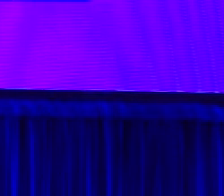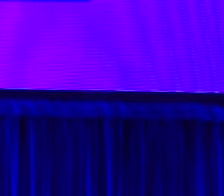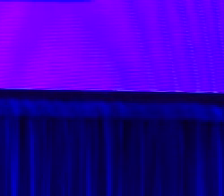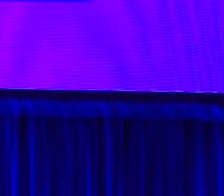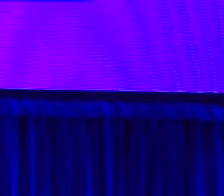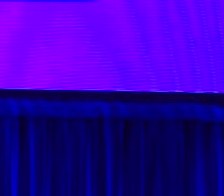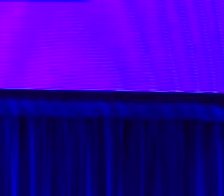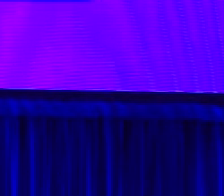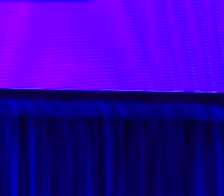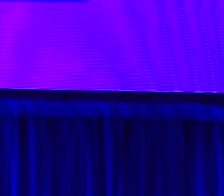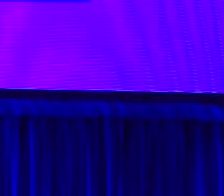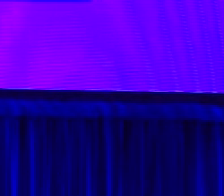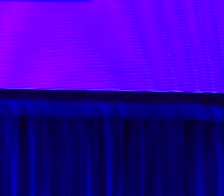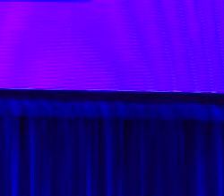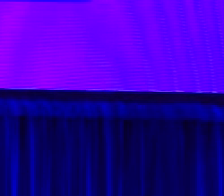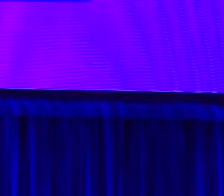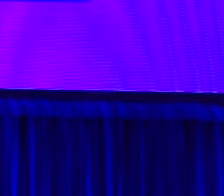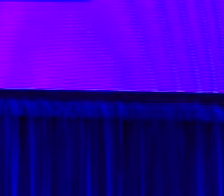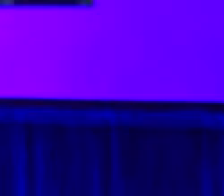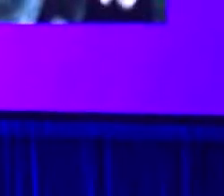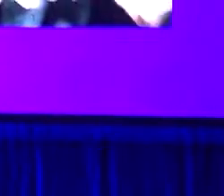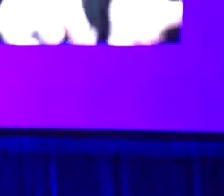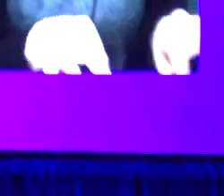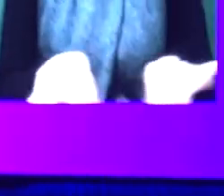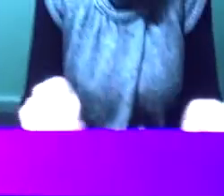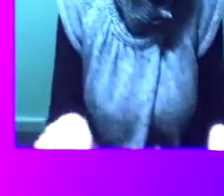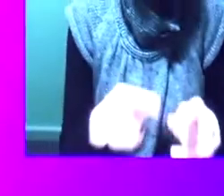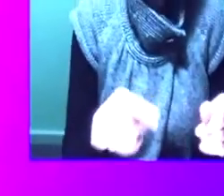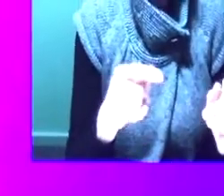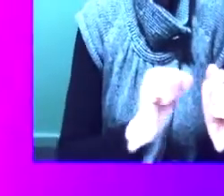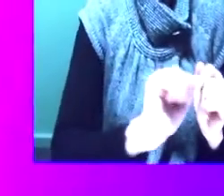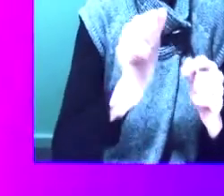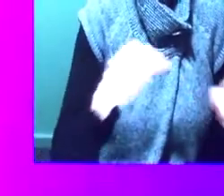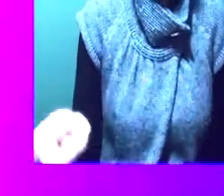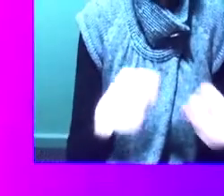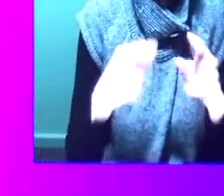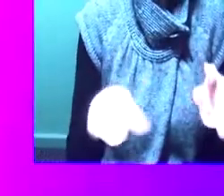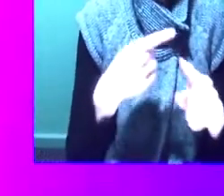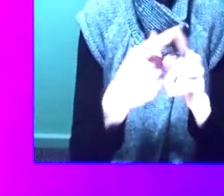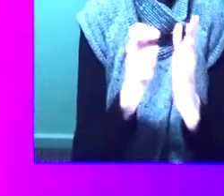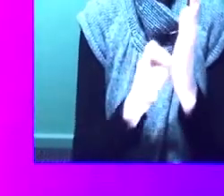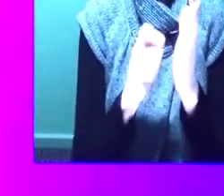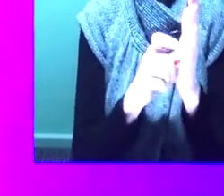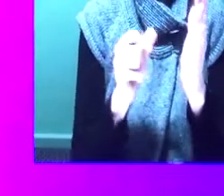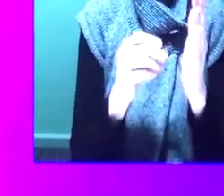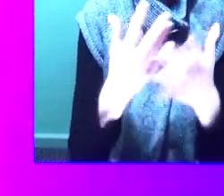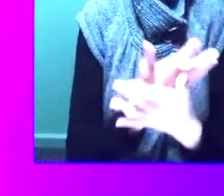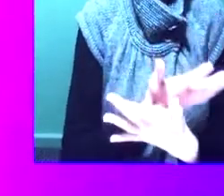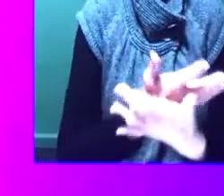Not only does he write and perform his own work, he also writes for some of the biggest upcoming acts in Australia, the US and the UK.